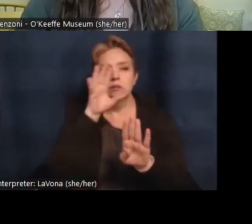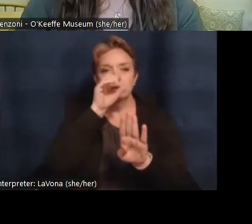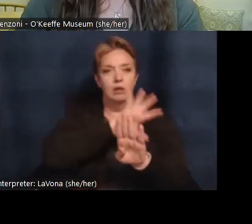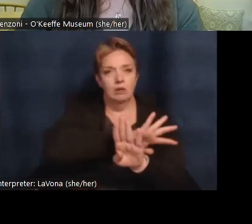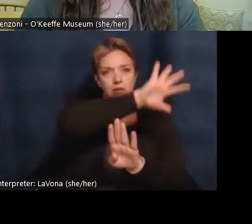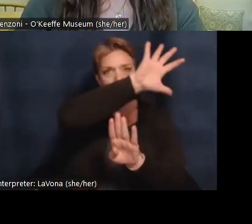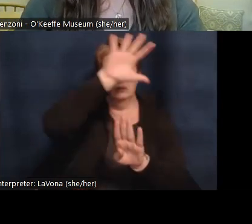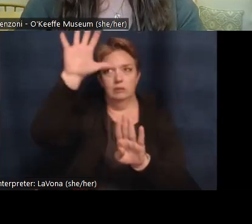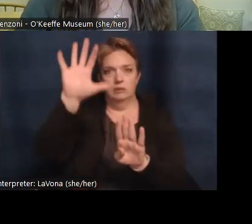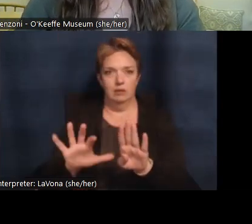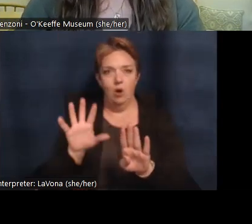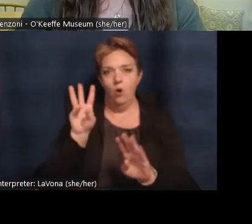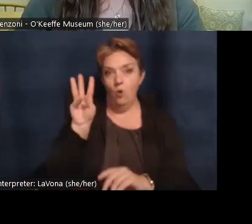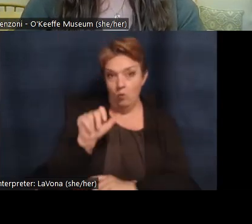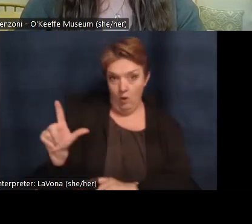So this house was originally adobe.